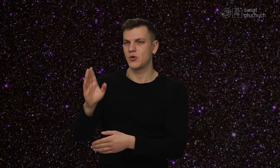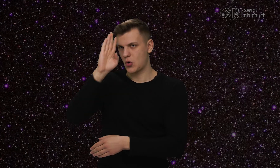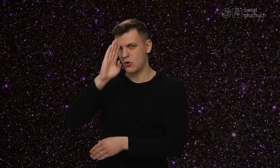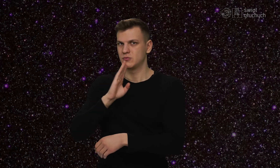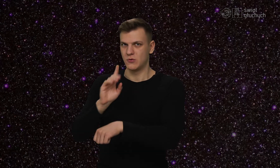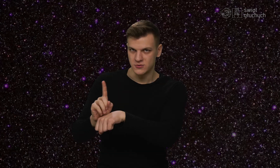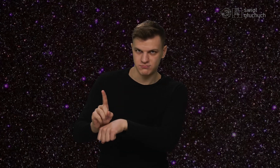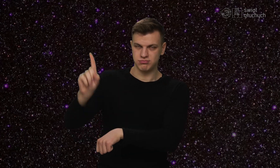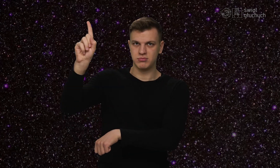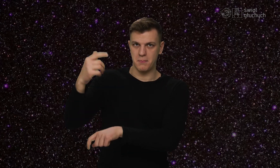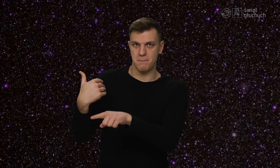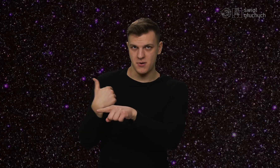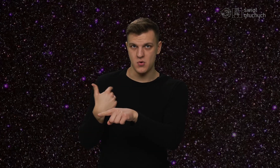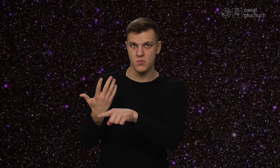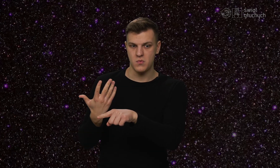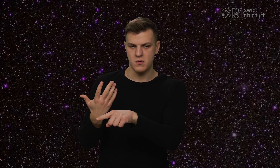who flew into space,